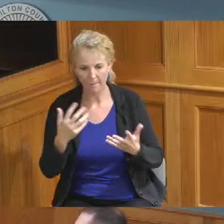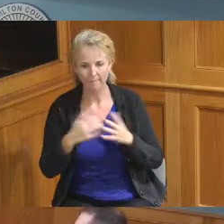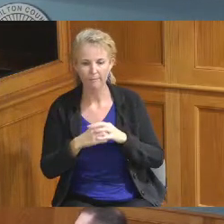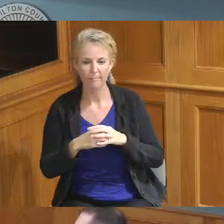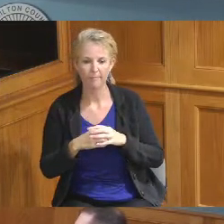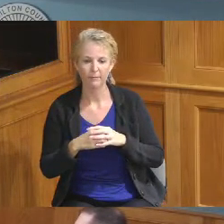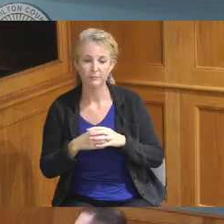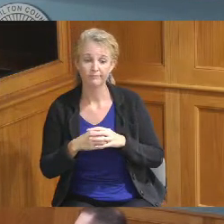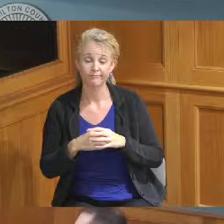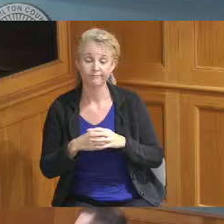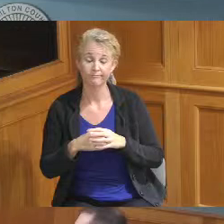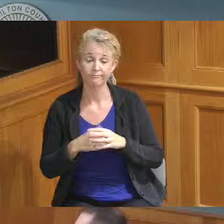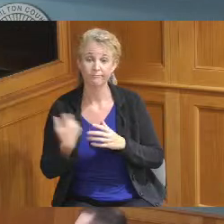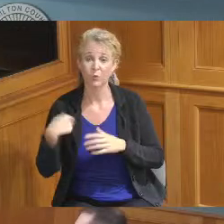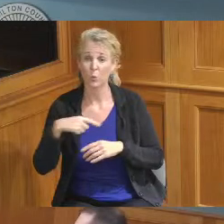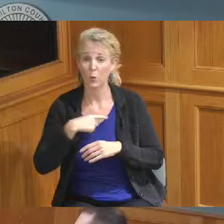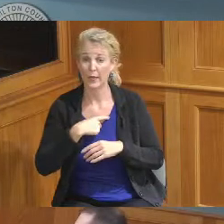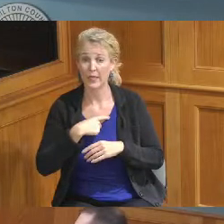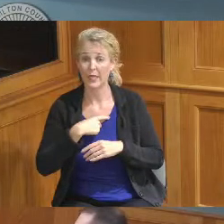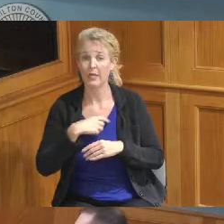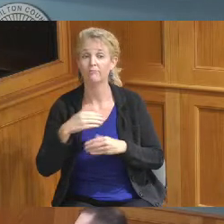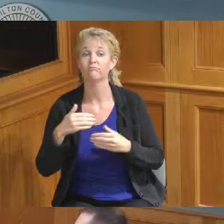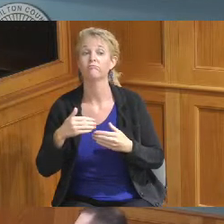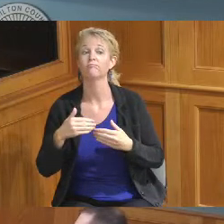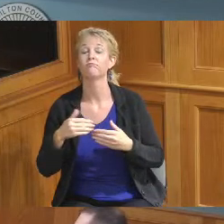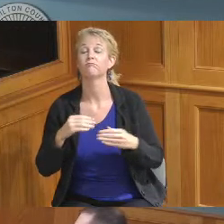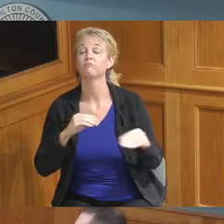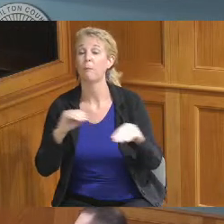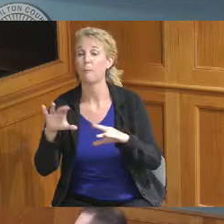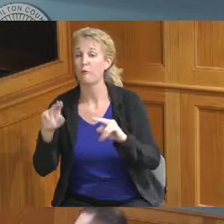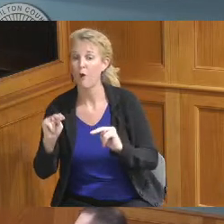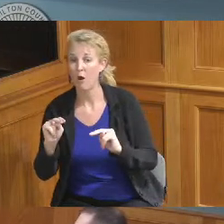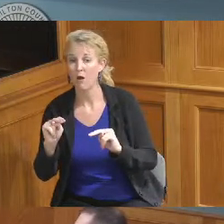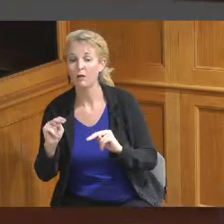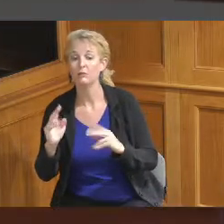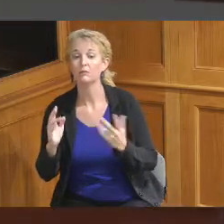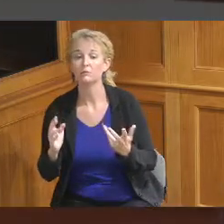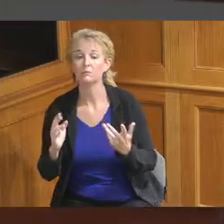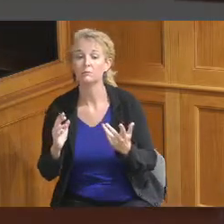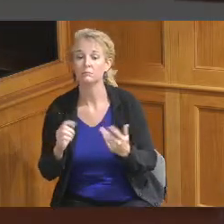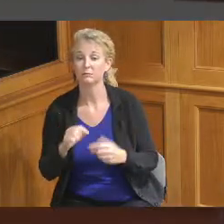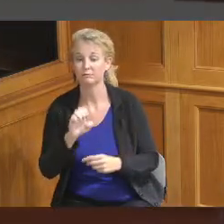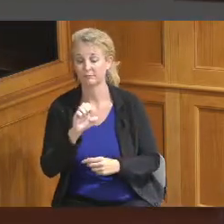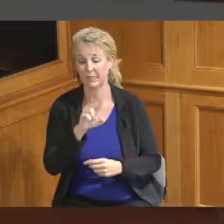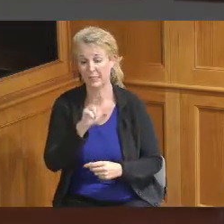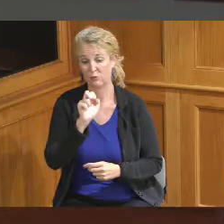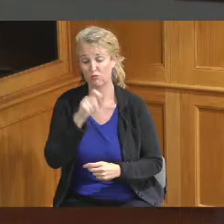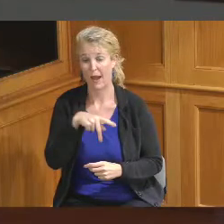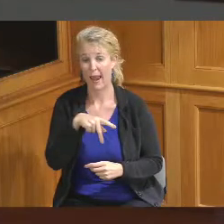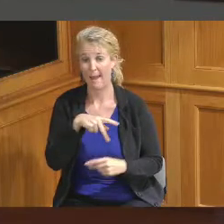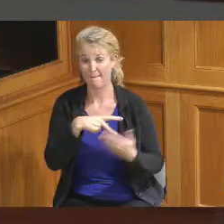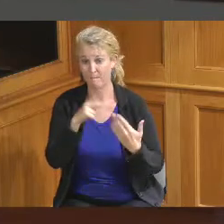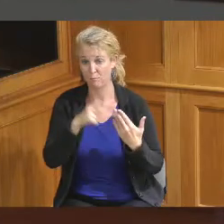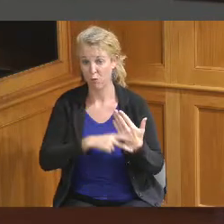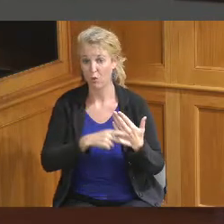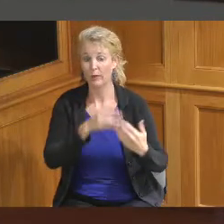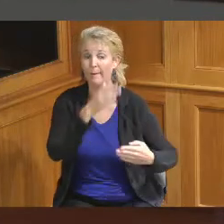of as we move forward and as we regardless of when it is move off of ERAP there are other tools